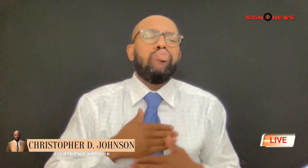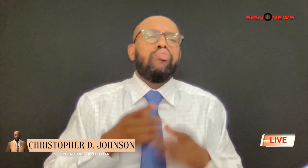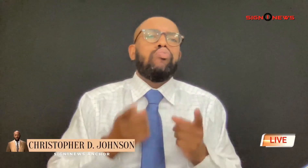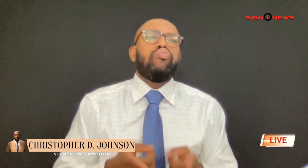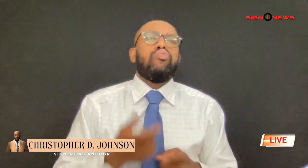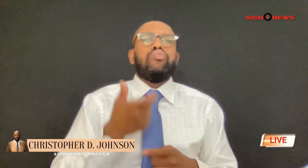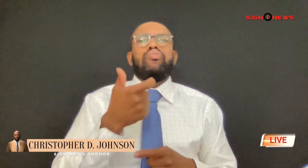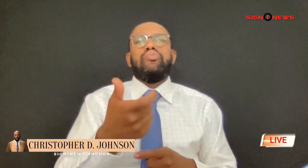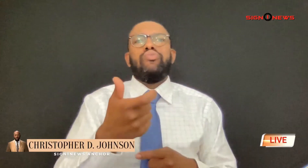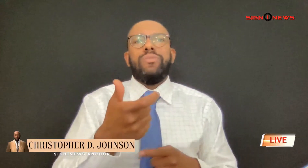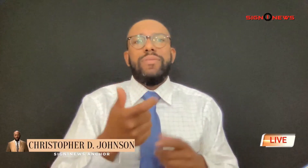Roku